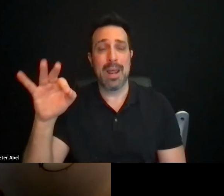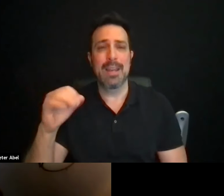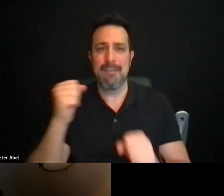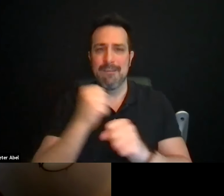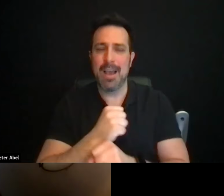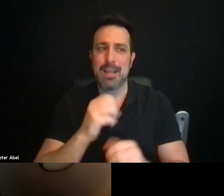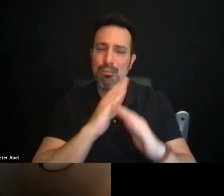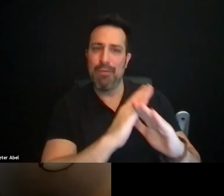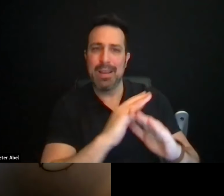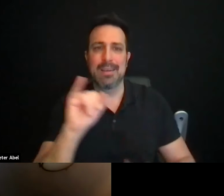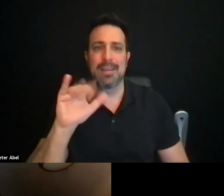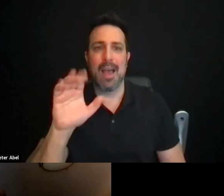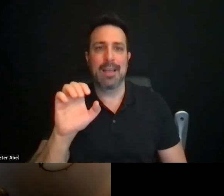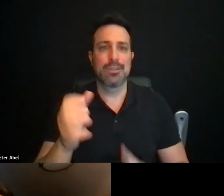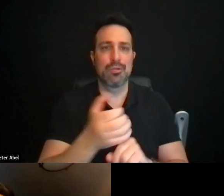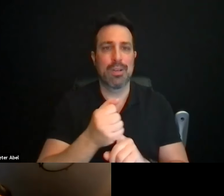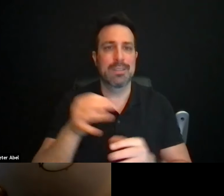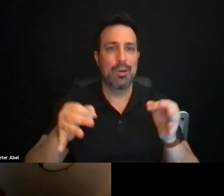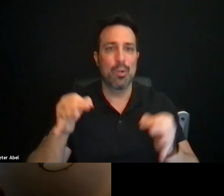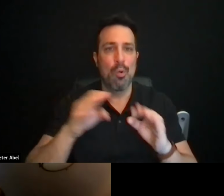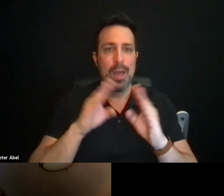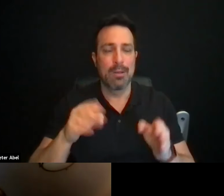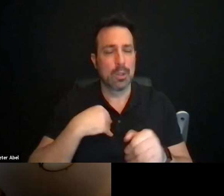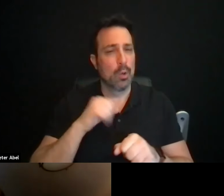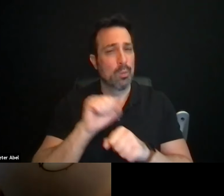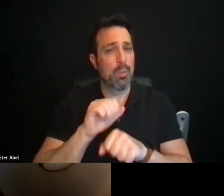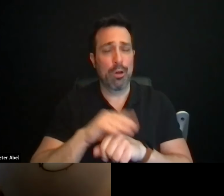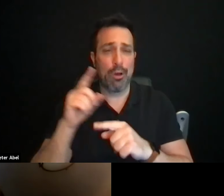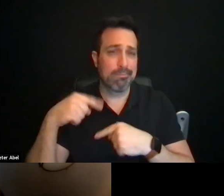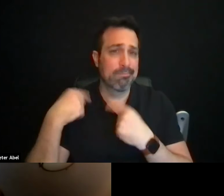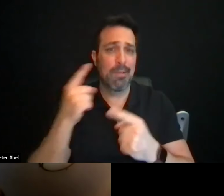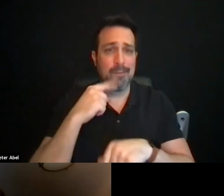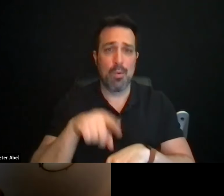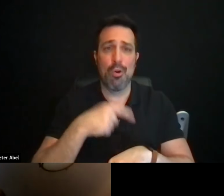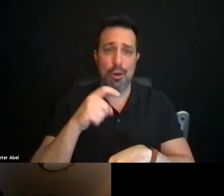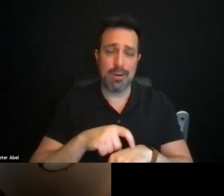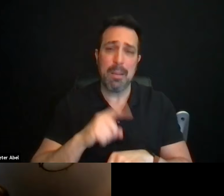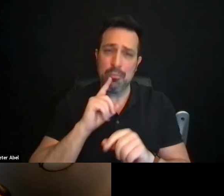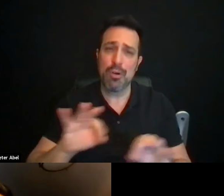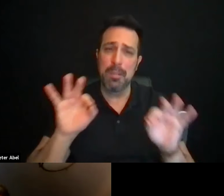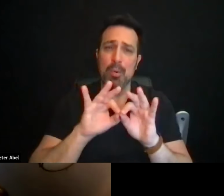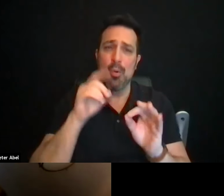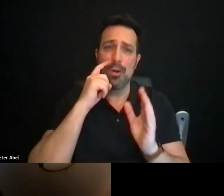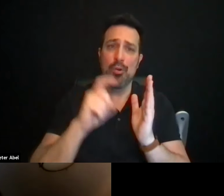repealed the limitations of local law enforcement in cooperating with I.C.E. and then